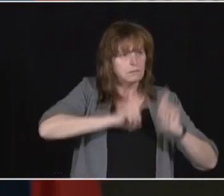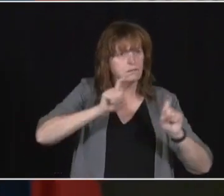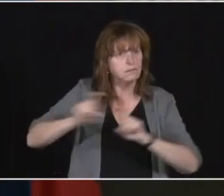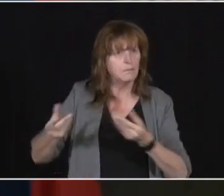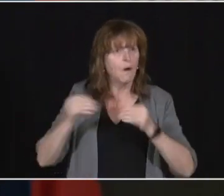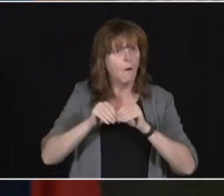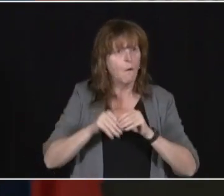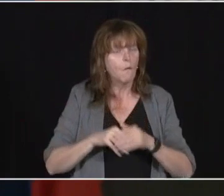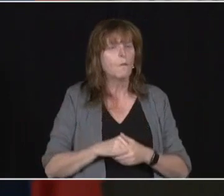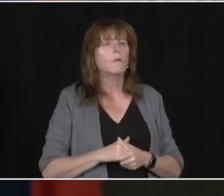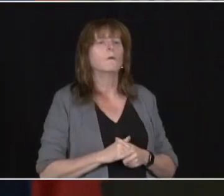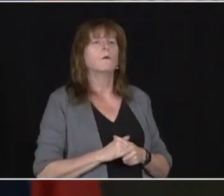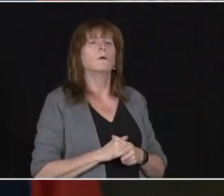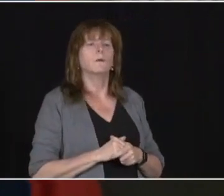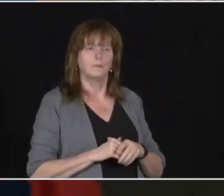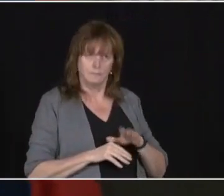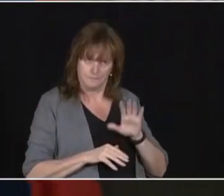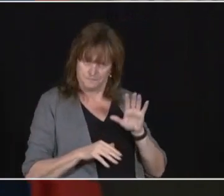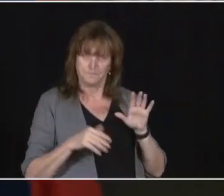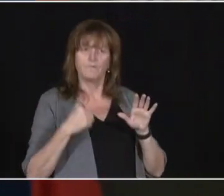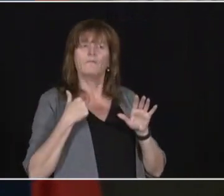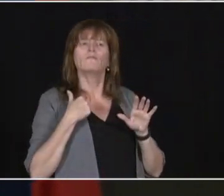conversations.